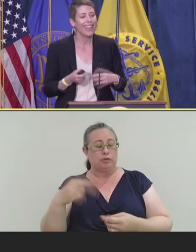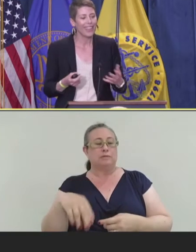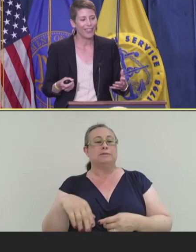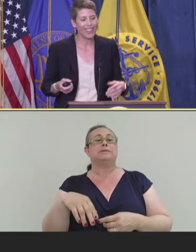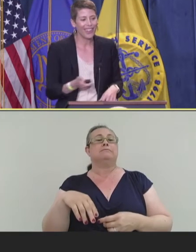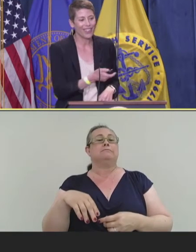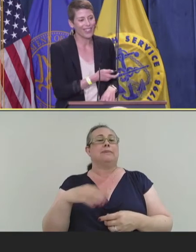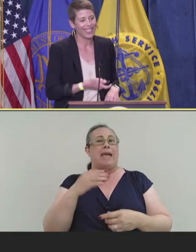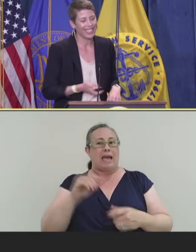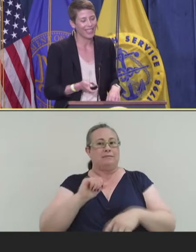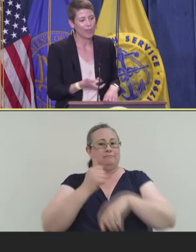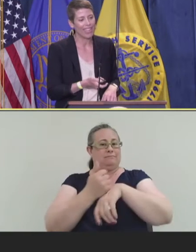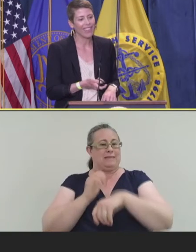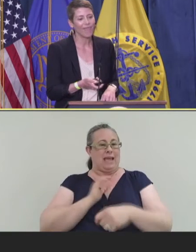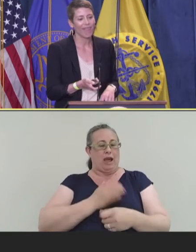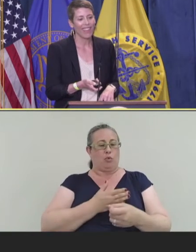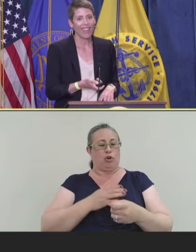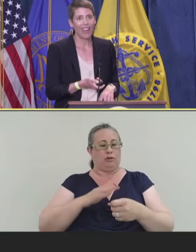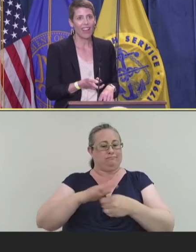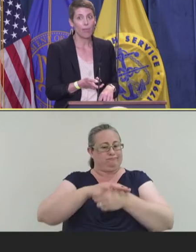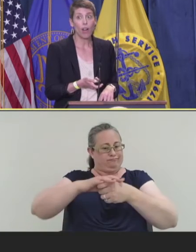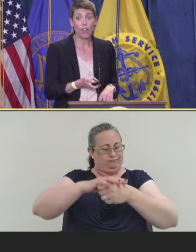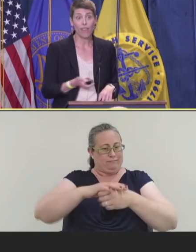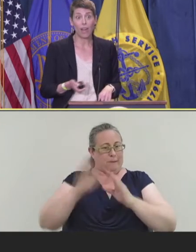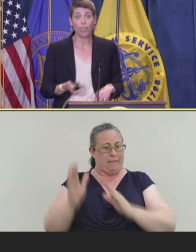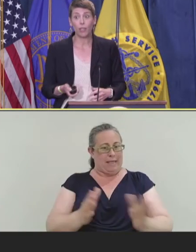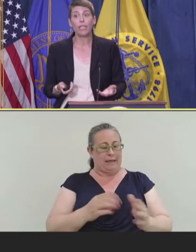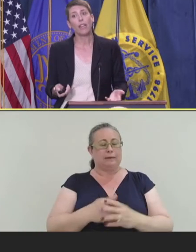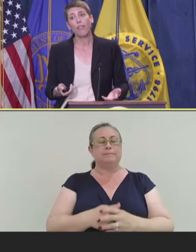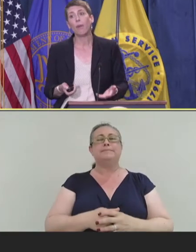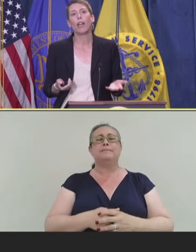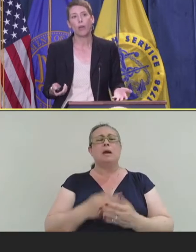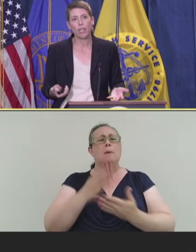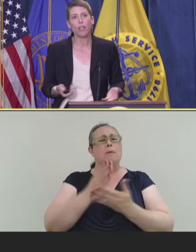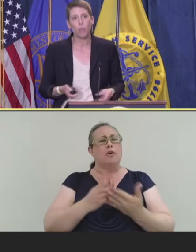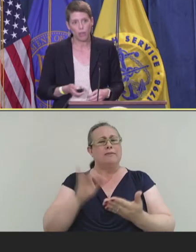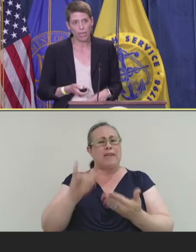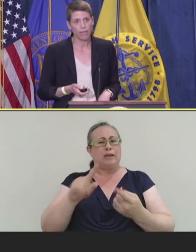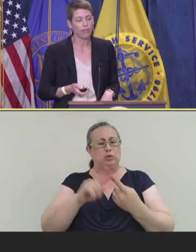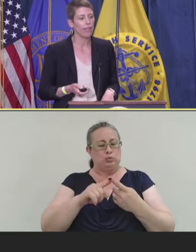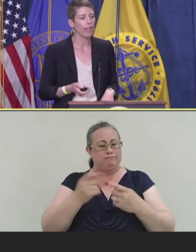and created our jurisdictional plan. And part of that was to identify priority communities.